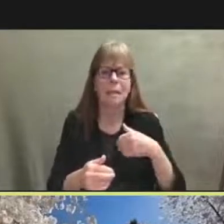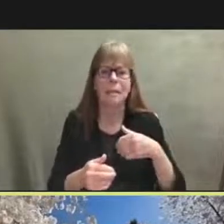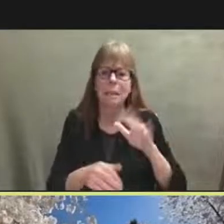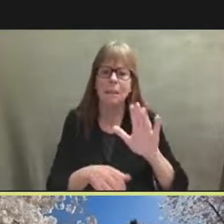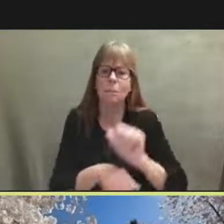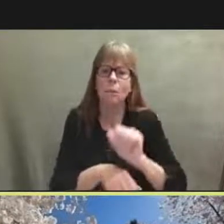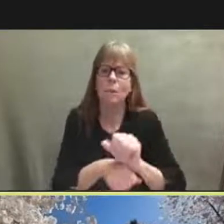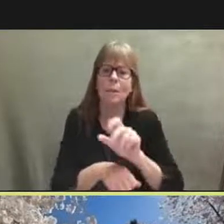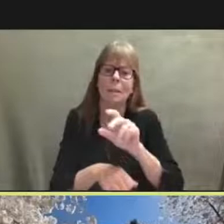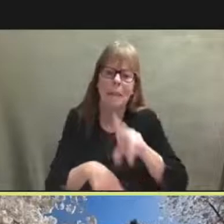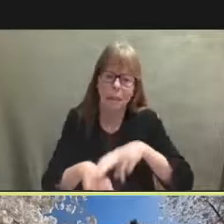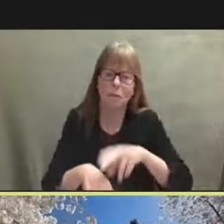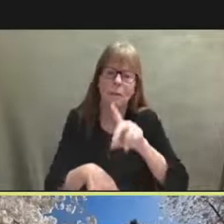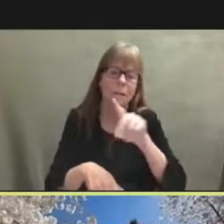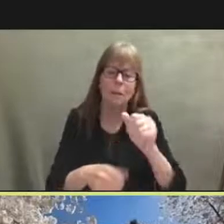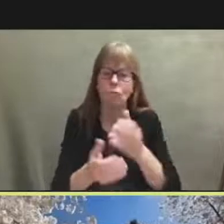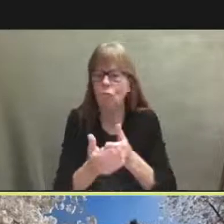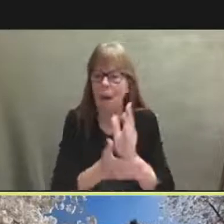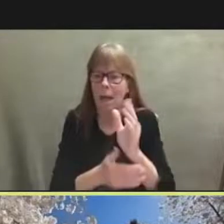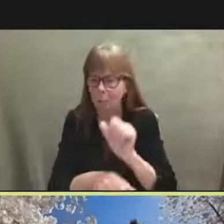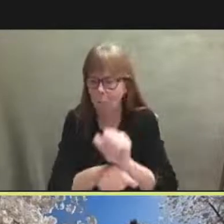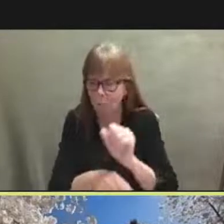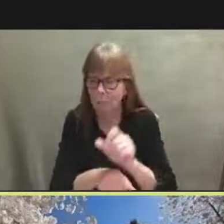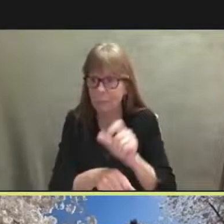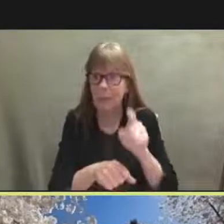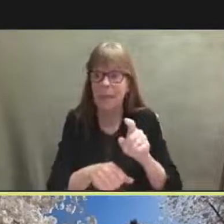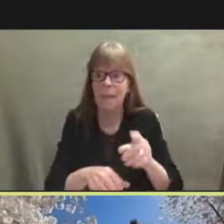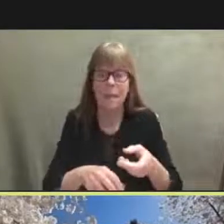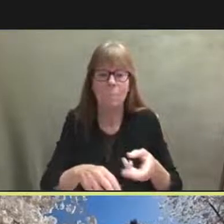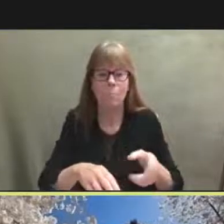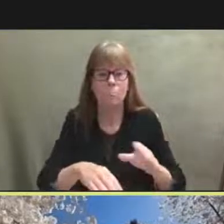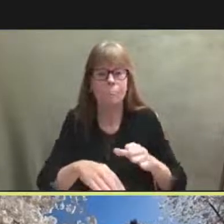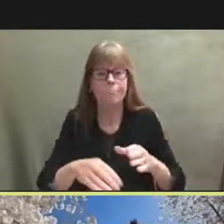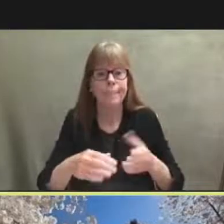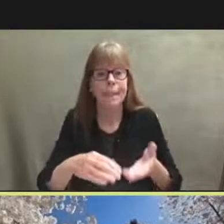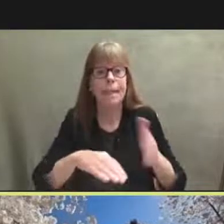which has, as its focus, improving access to healthcare and wellness programs for persons